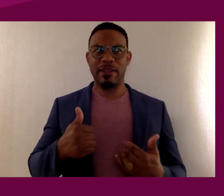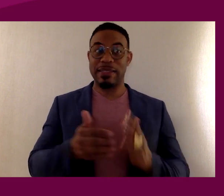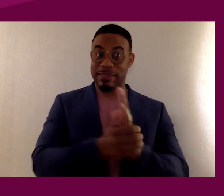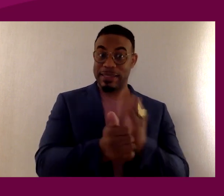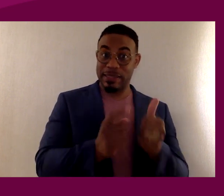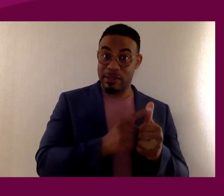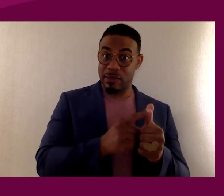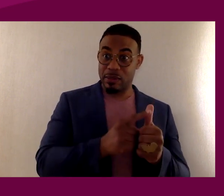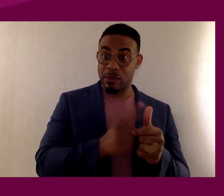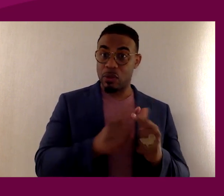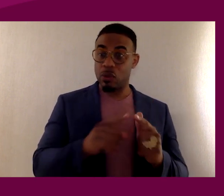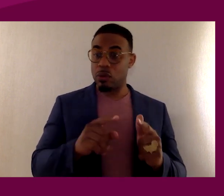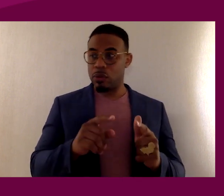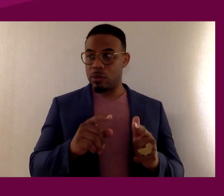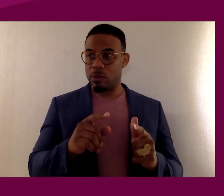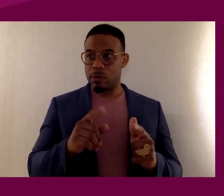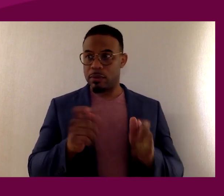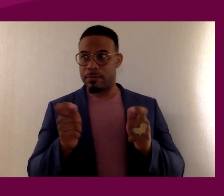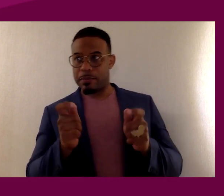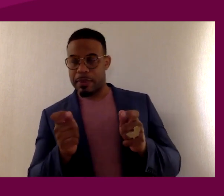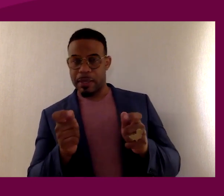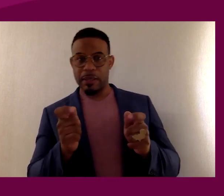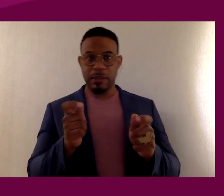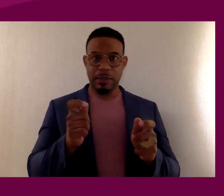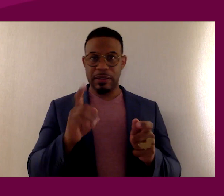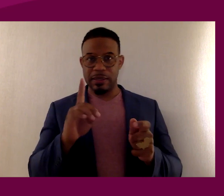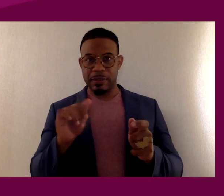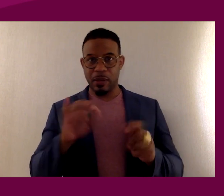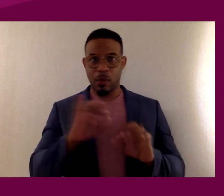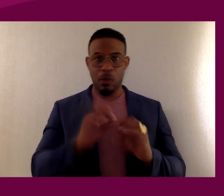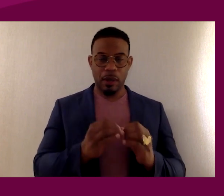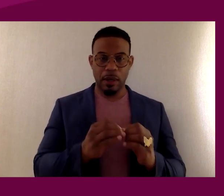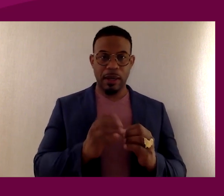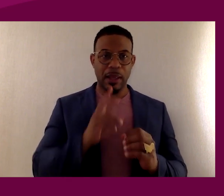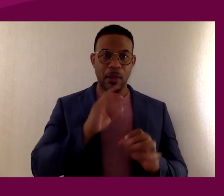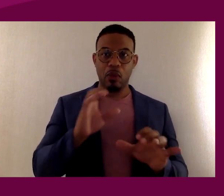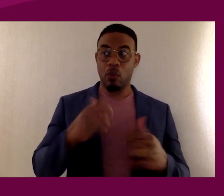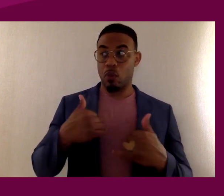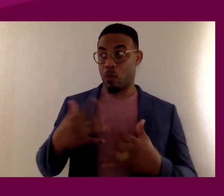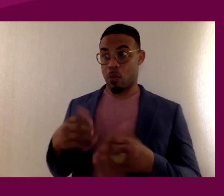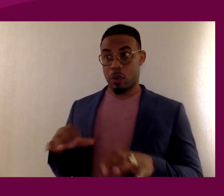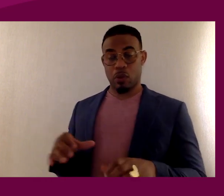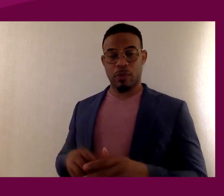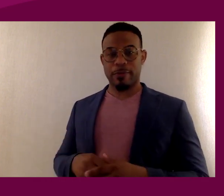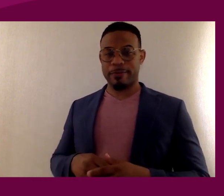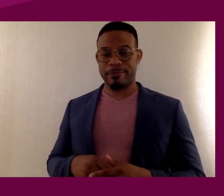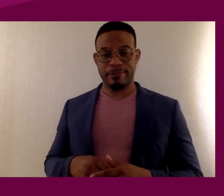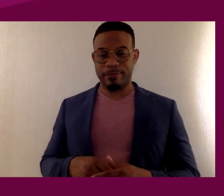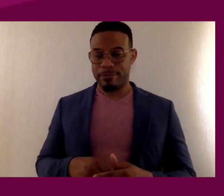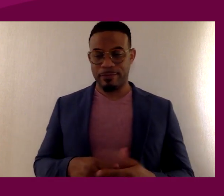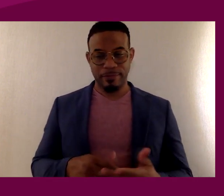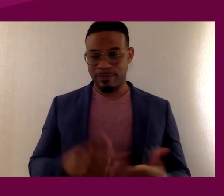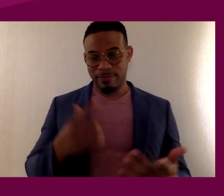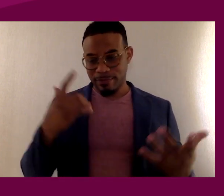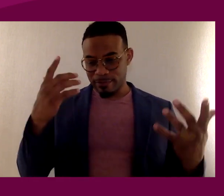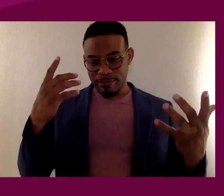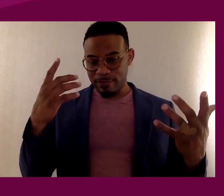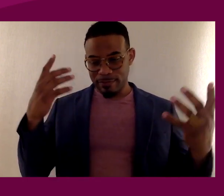who had the skills to manage a disability organization that was doing what we wanted to do.